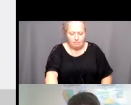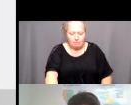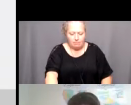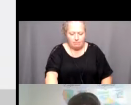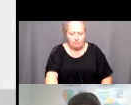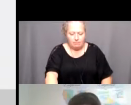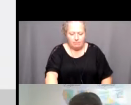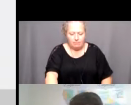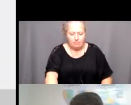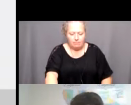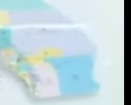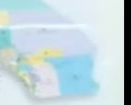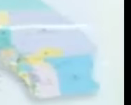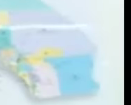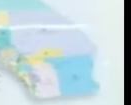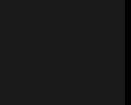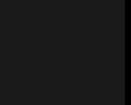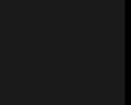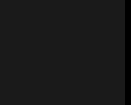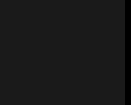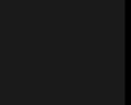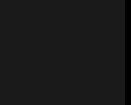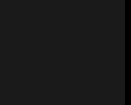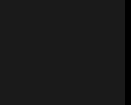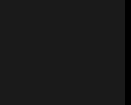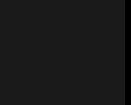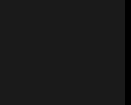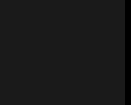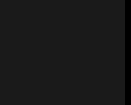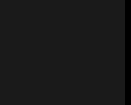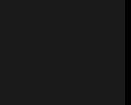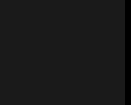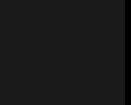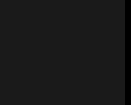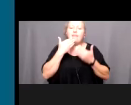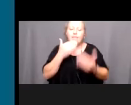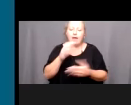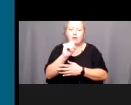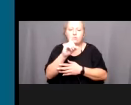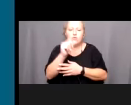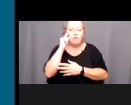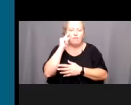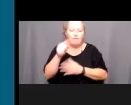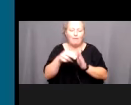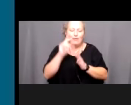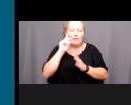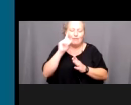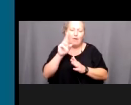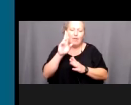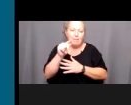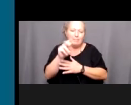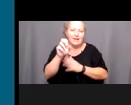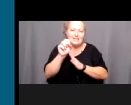Great, thank you Sloane for the quick overview of the update state climate adaptation strategy